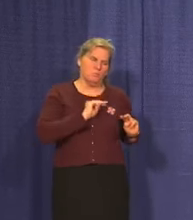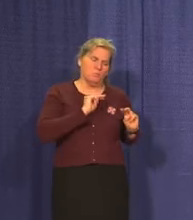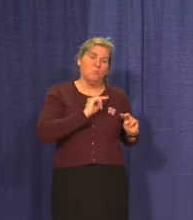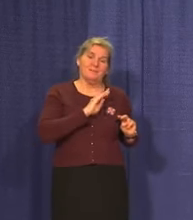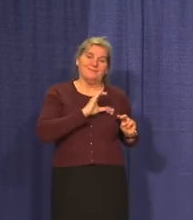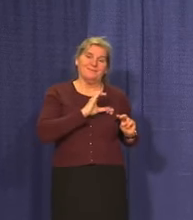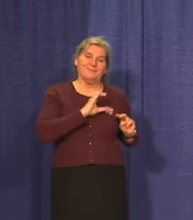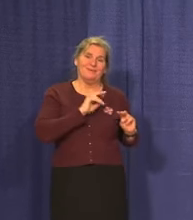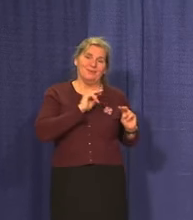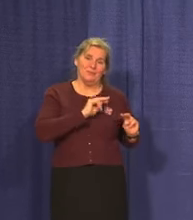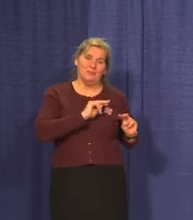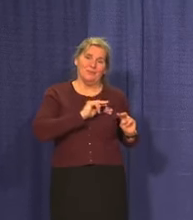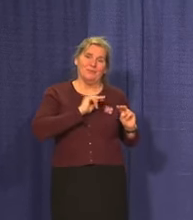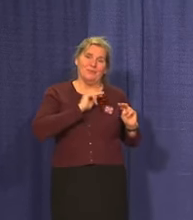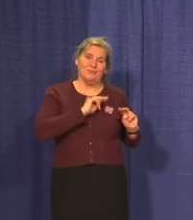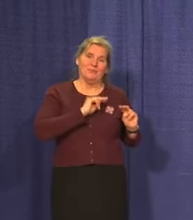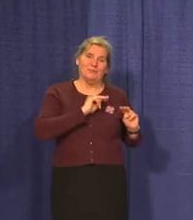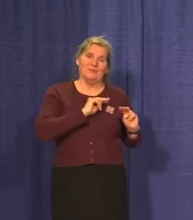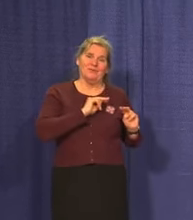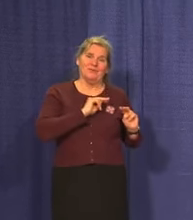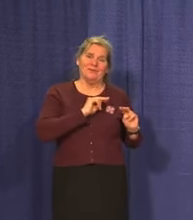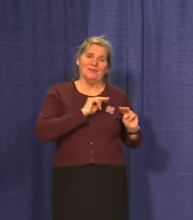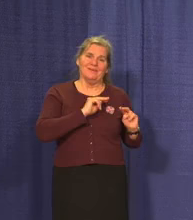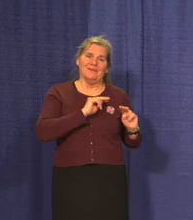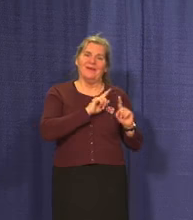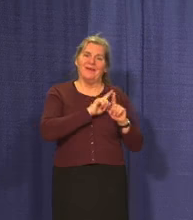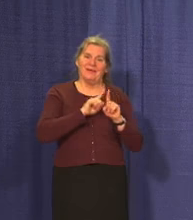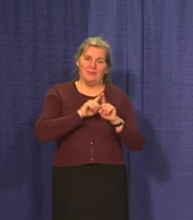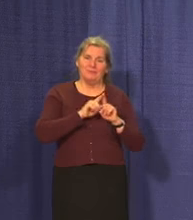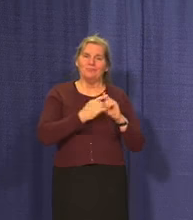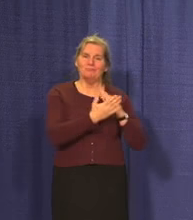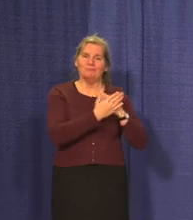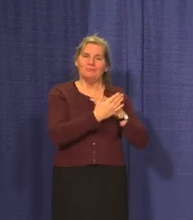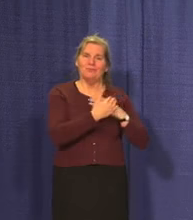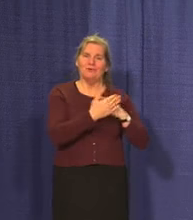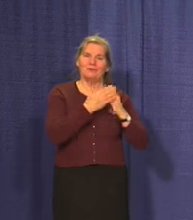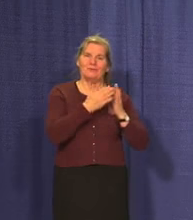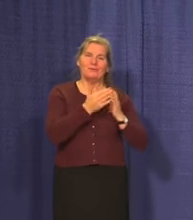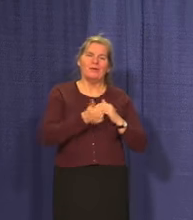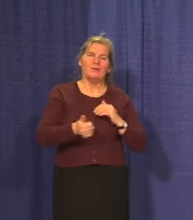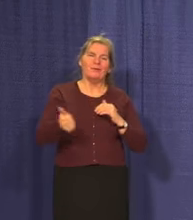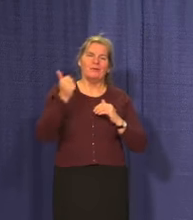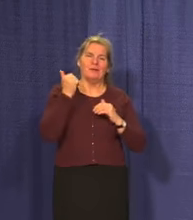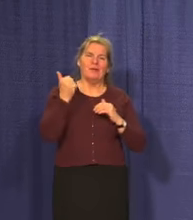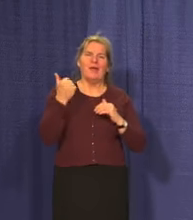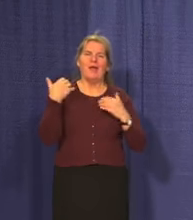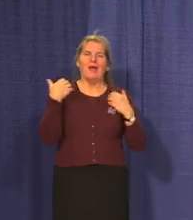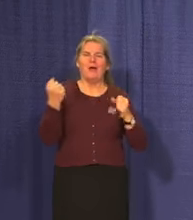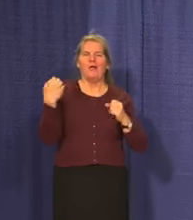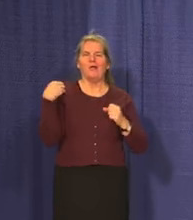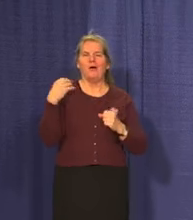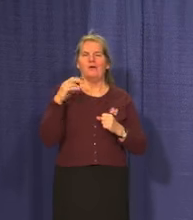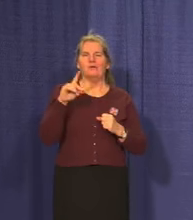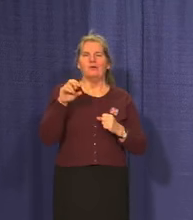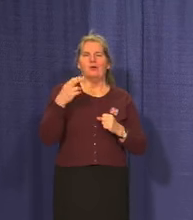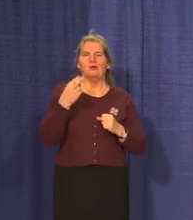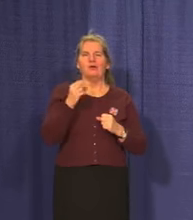BEEN WORSENING, FOLLOWING THE ADVICE BEING GIVEN BY DR HENRY FOR HER PROVINCE AS WELL AS